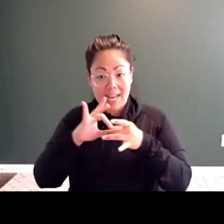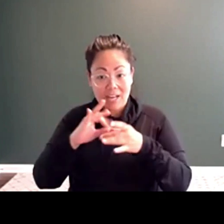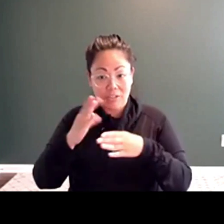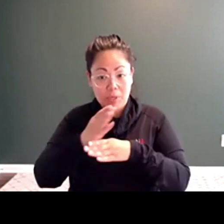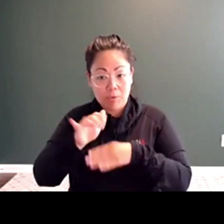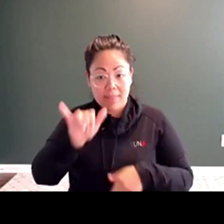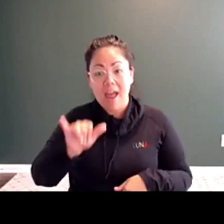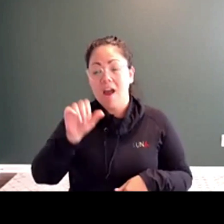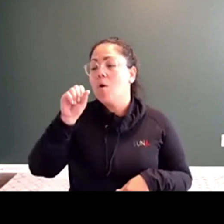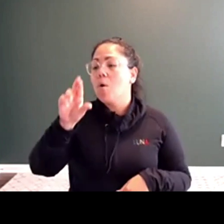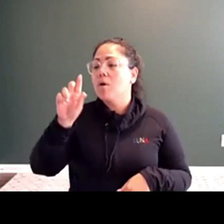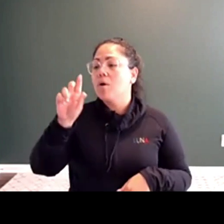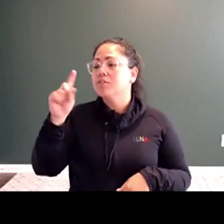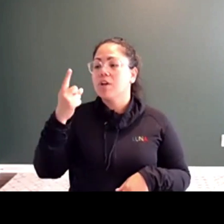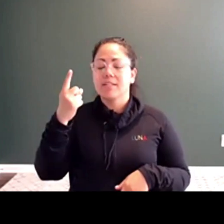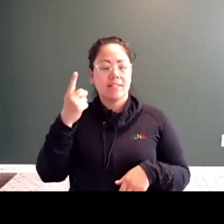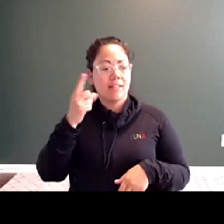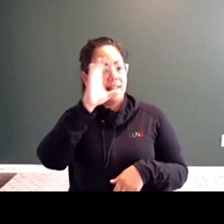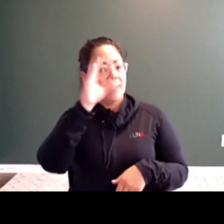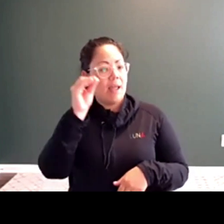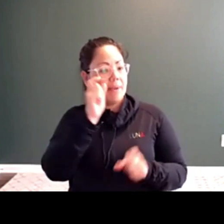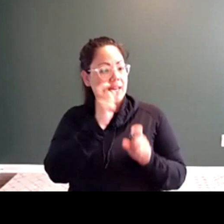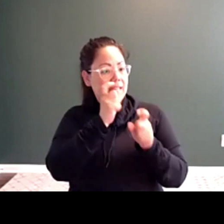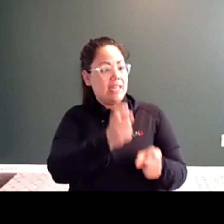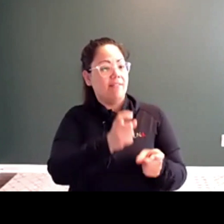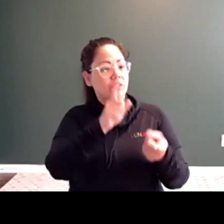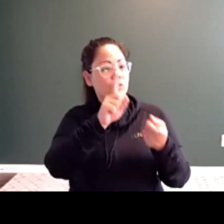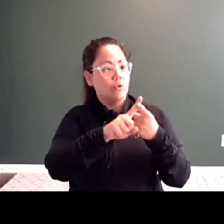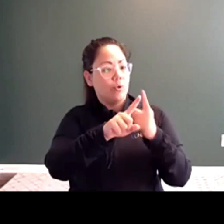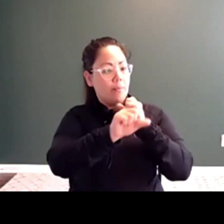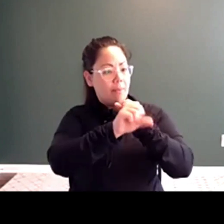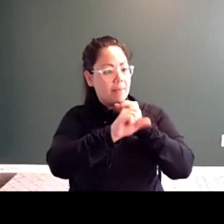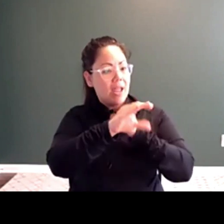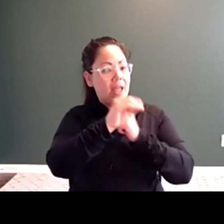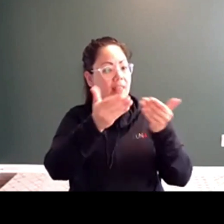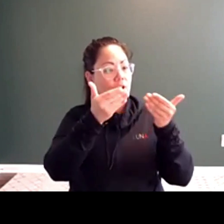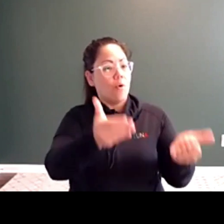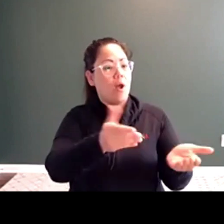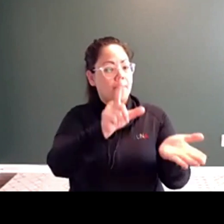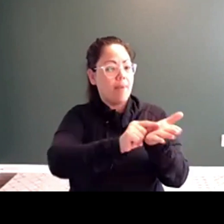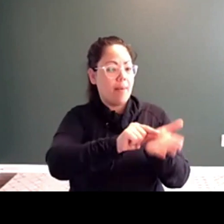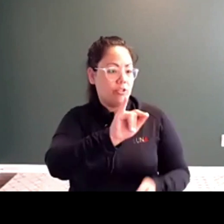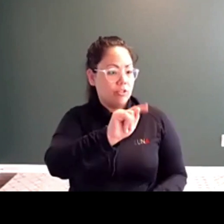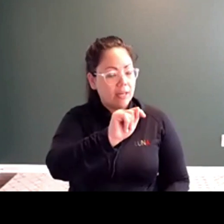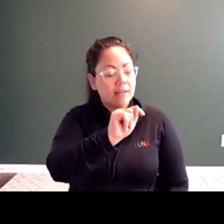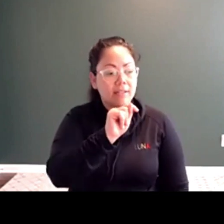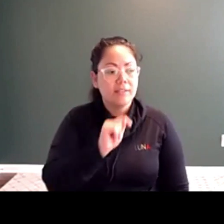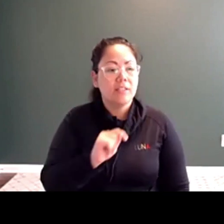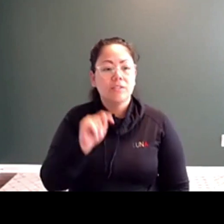or is it just simply that the company gives it to a publication and they publish it? Okay? So those are two different ways.